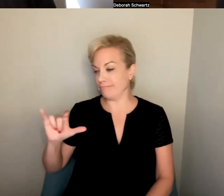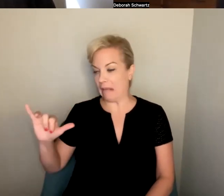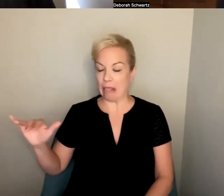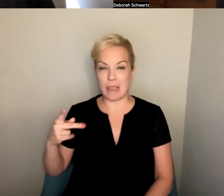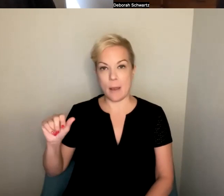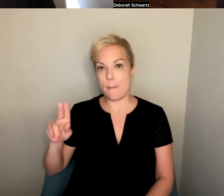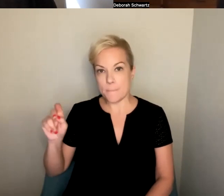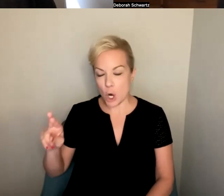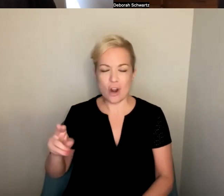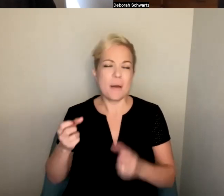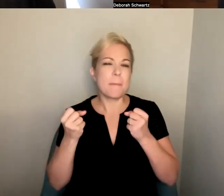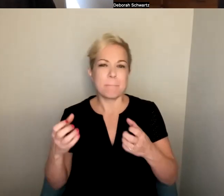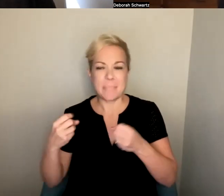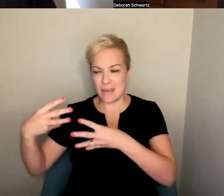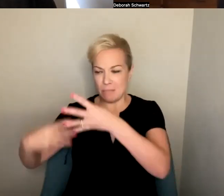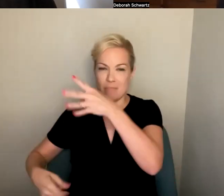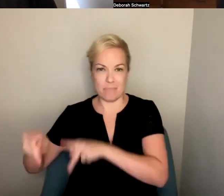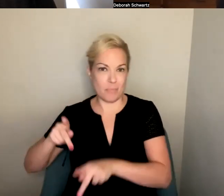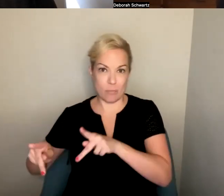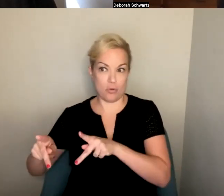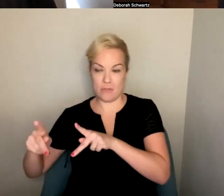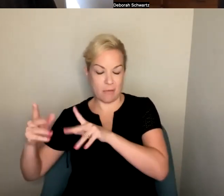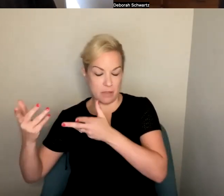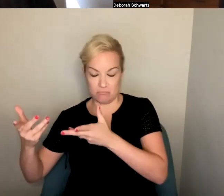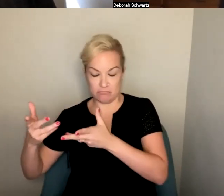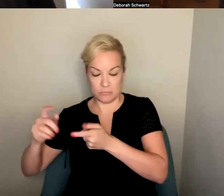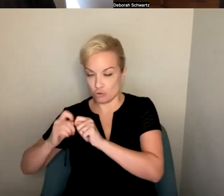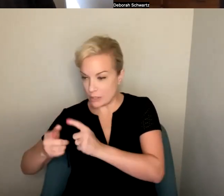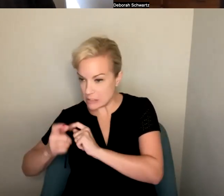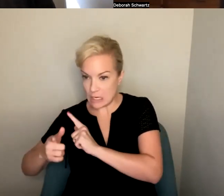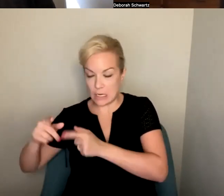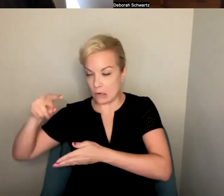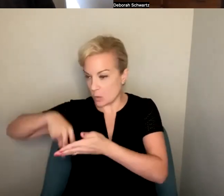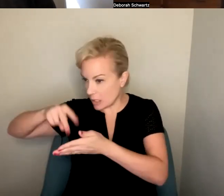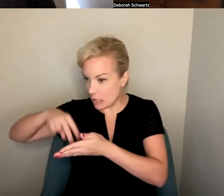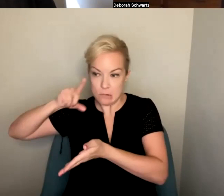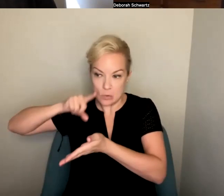Morgan, so there's a lot of history here, and I go back to that quote from Jake Thomas which is that